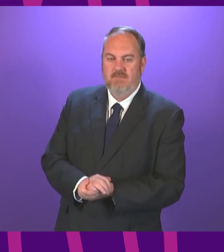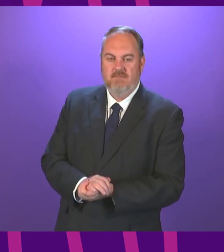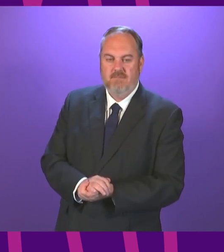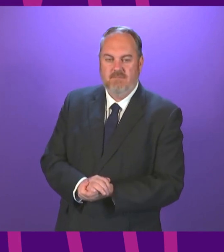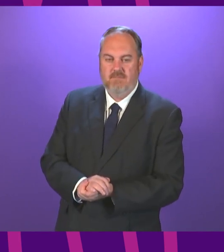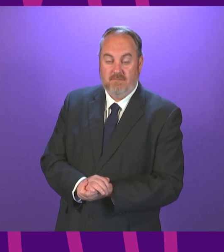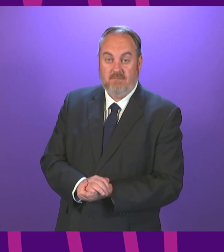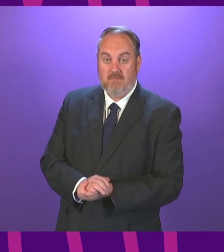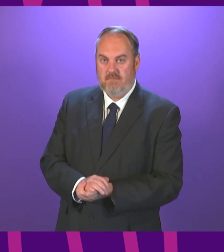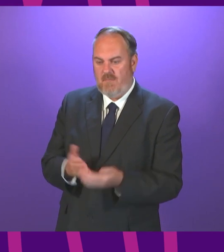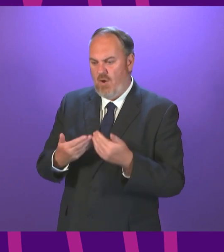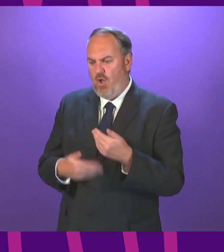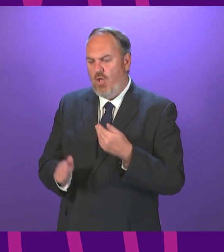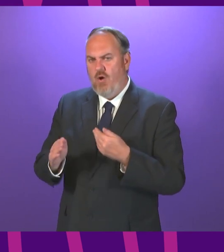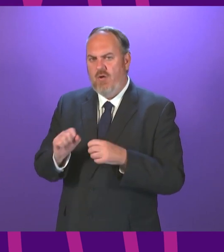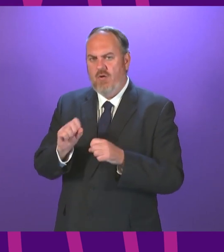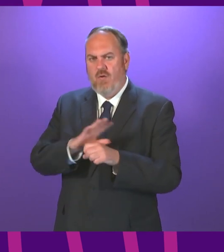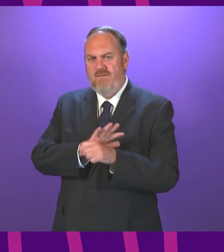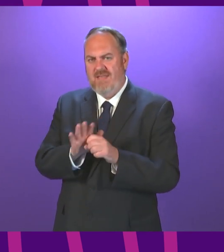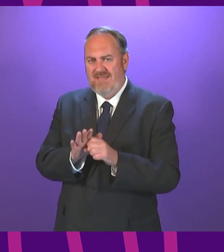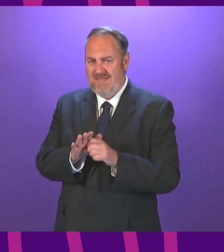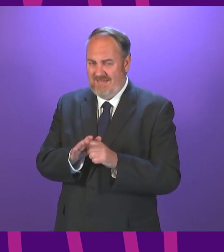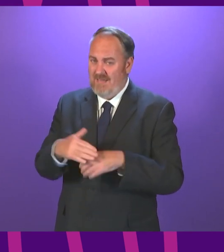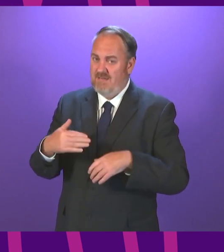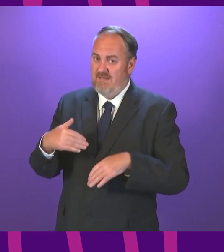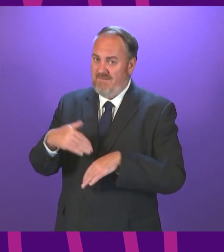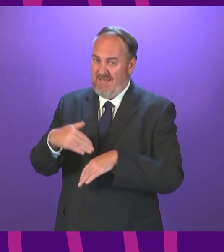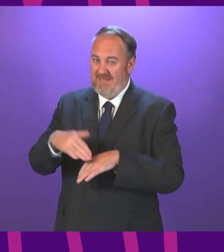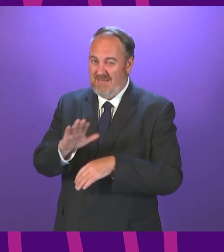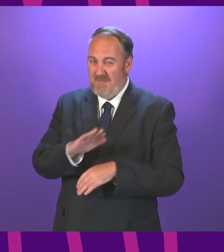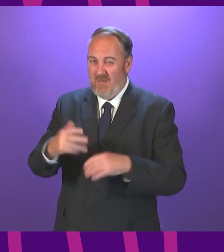Long Covid has impacted on around 80,000 people in Scotland and on more than 1 million people